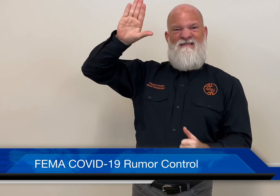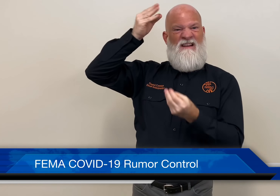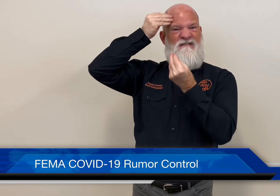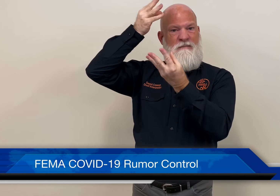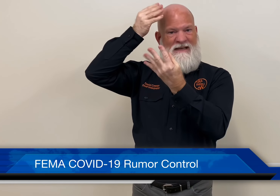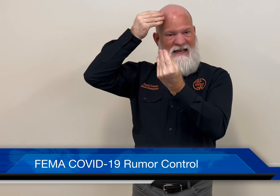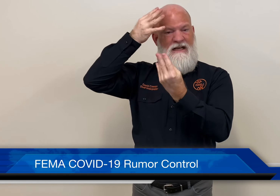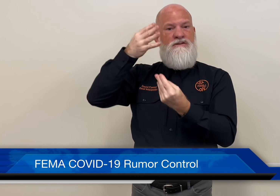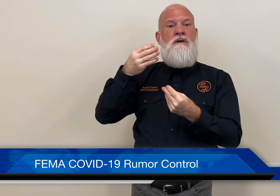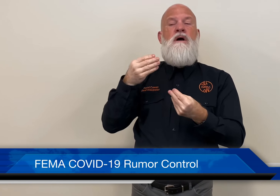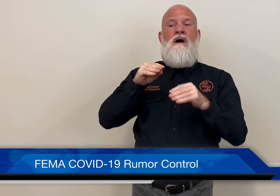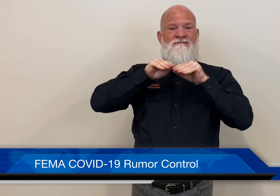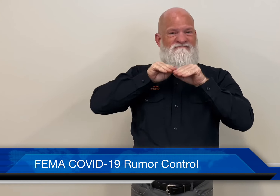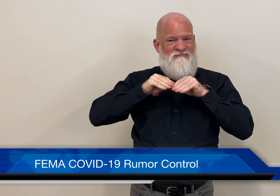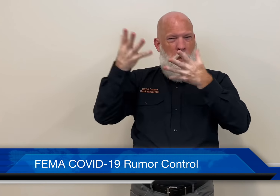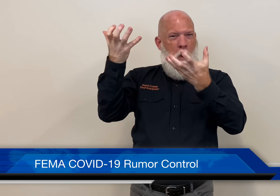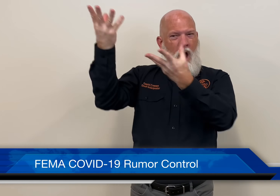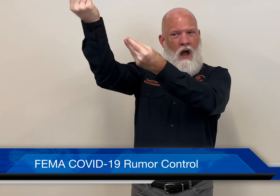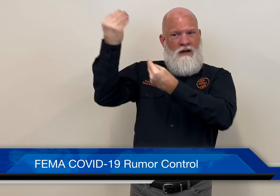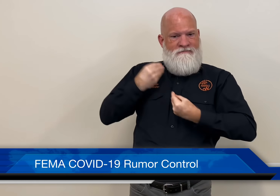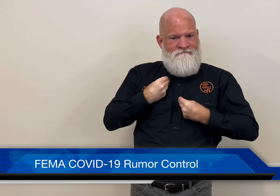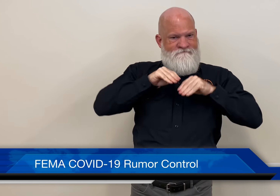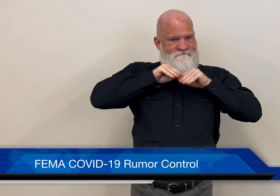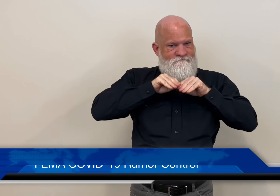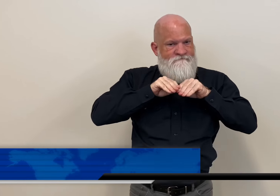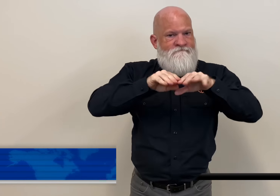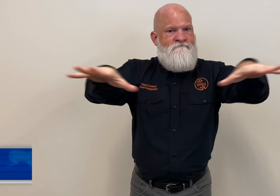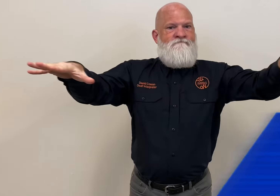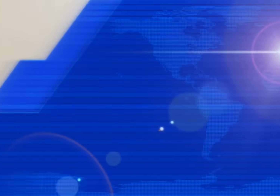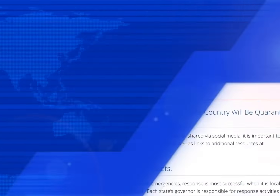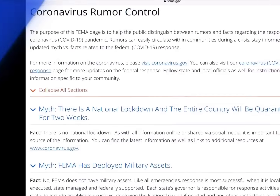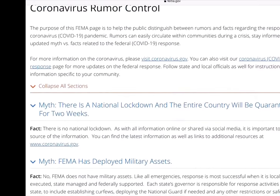Hopefully this video can help stop the spread of this information